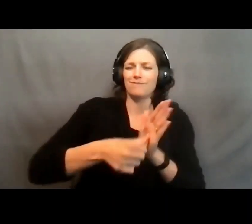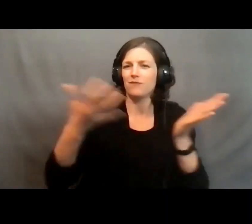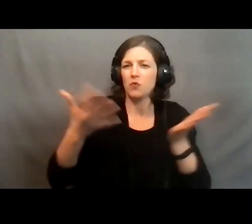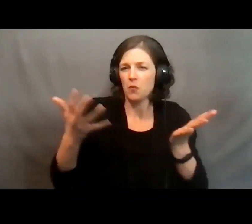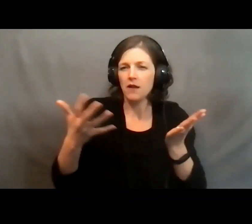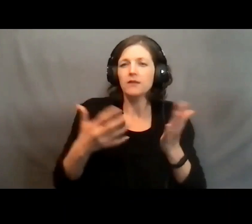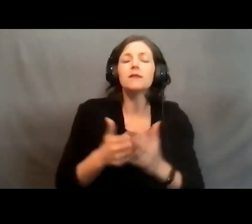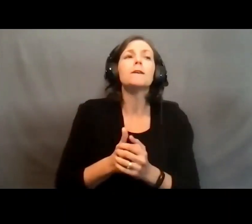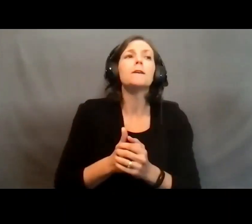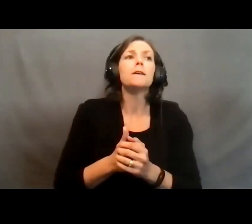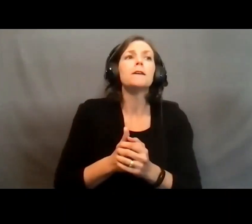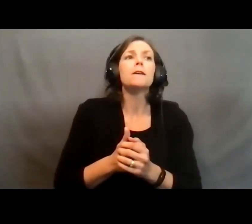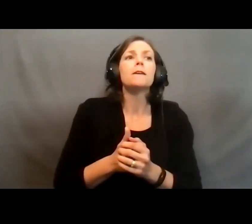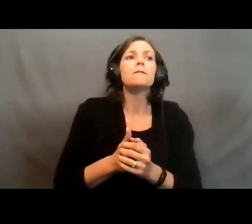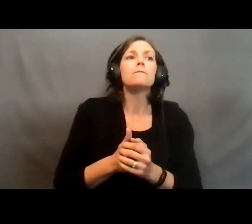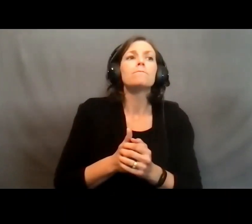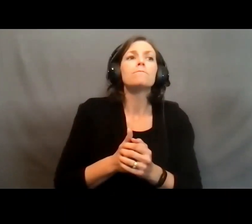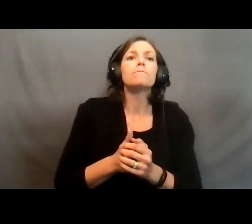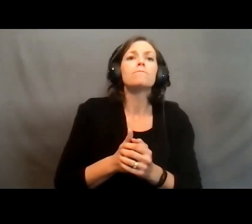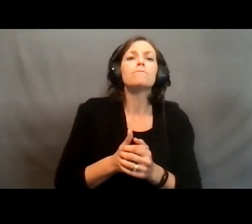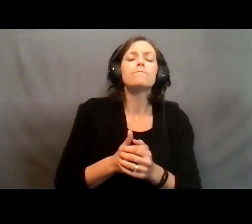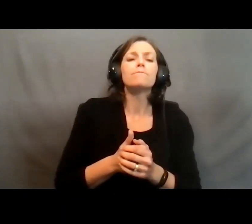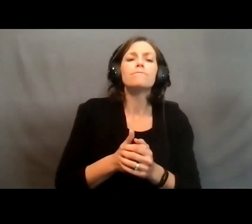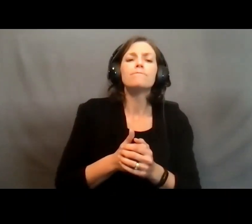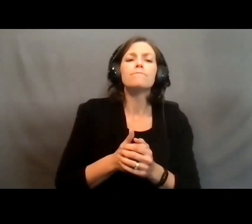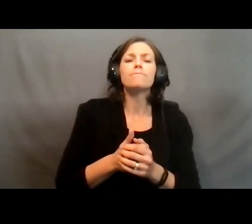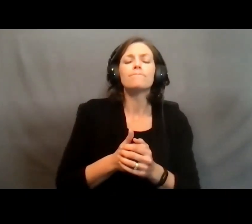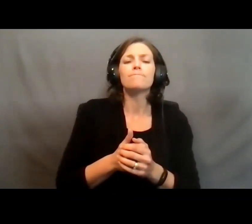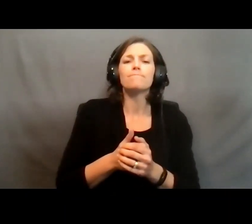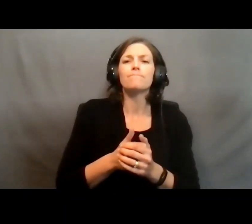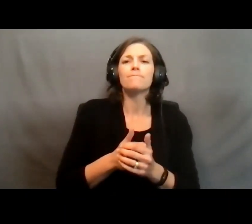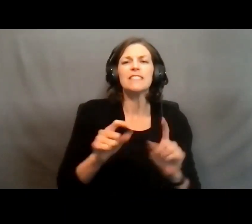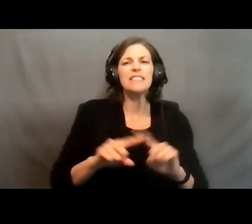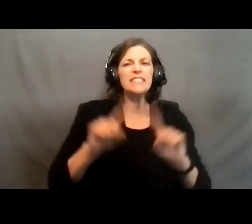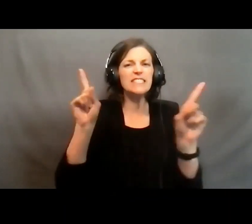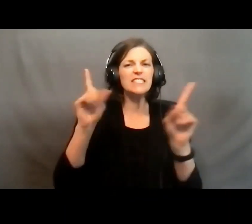13:40:33 unlike just presenting 13:40:40 , and maybe getting a few questions from